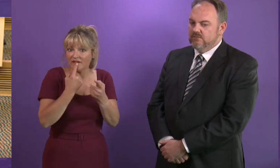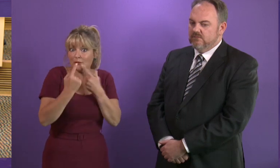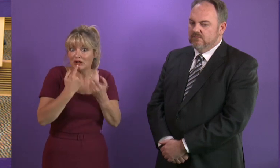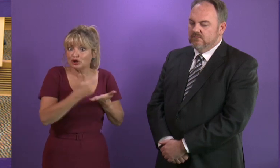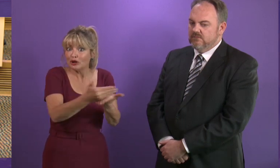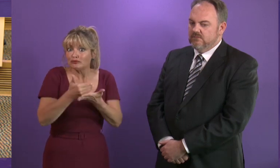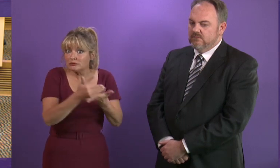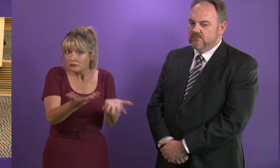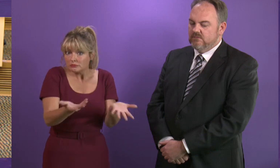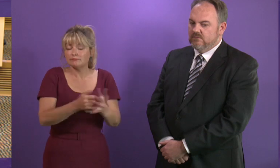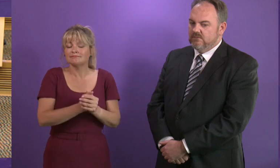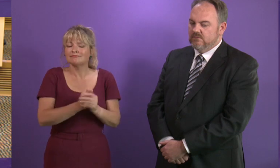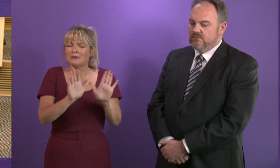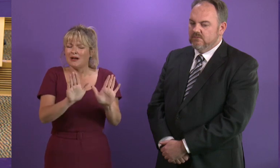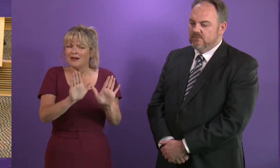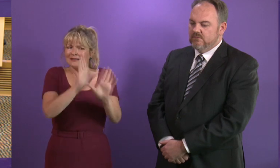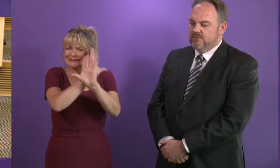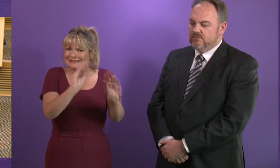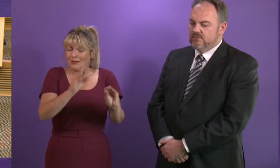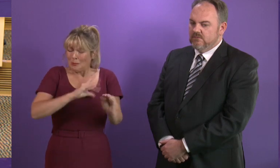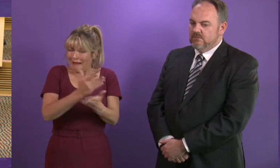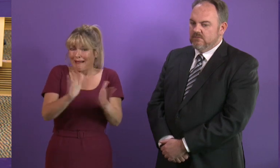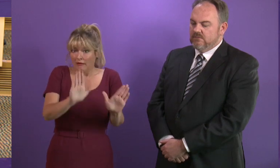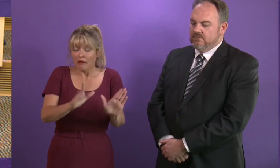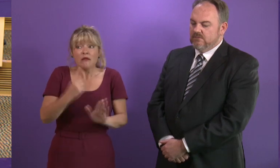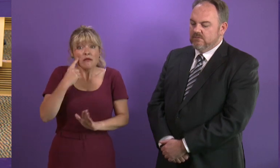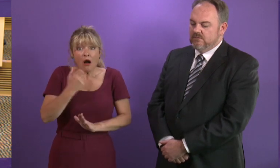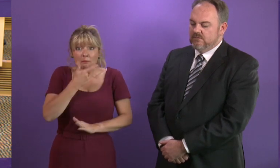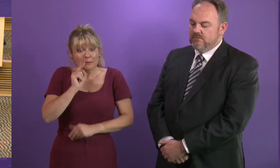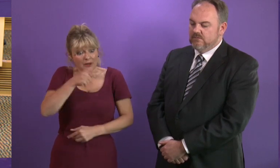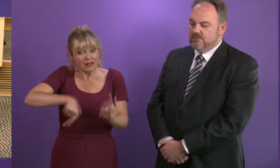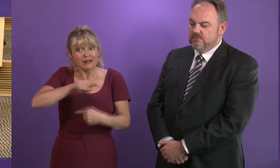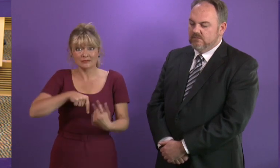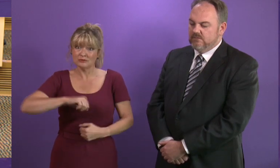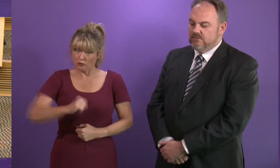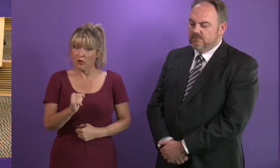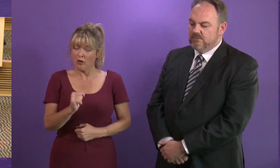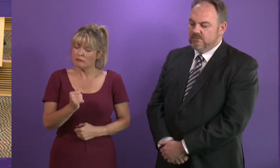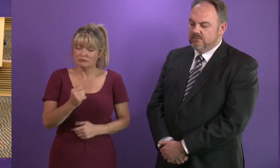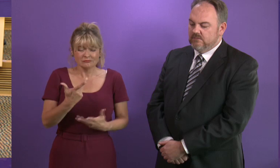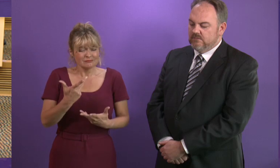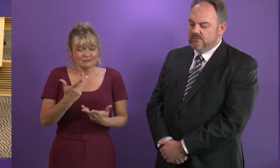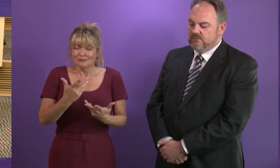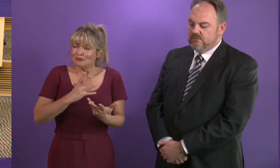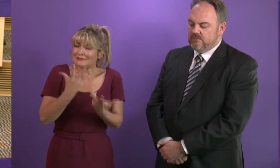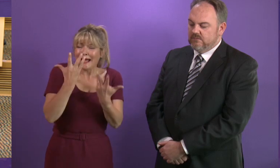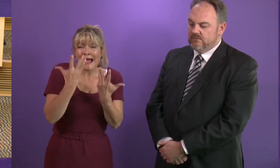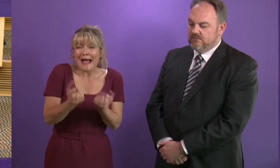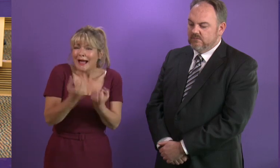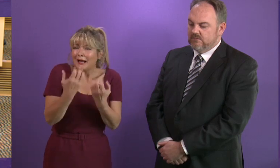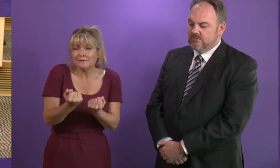Let me be clear: young people across Scotland already benefit from a named point of contact,